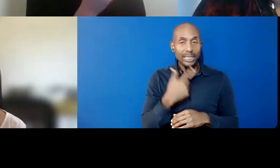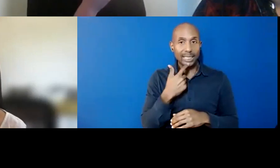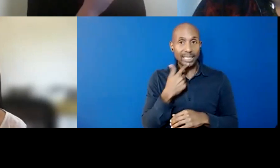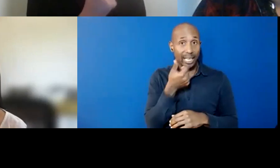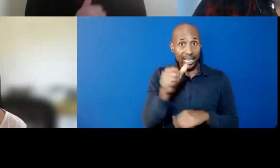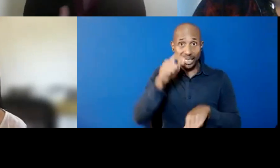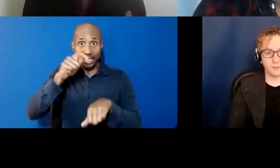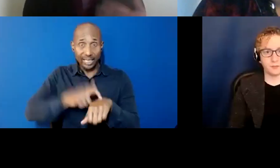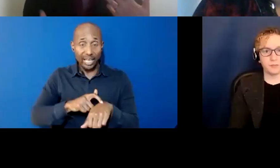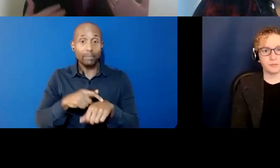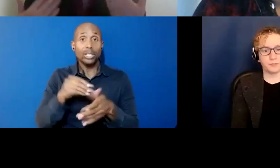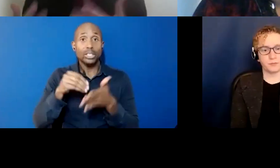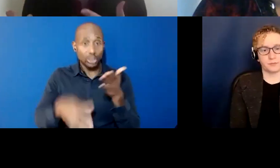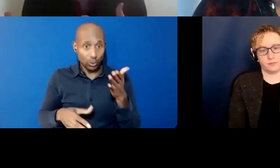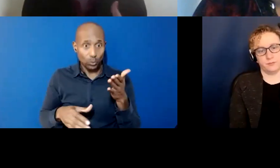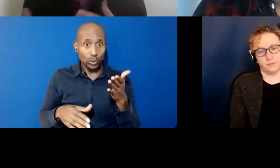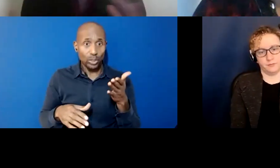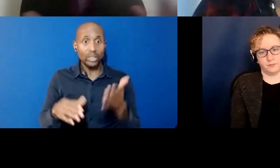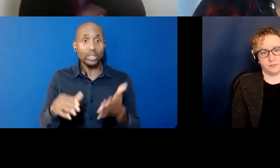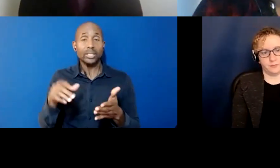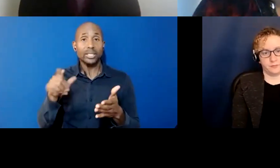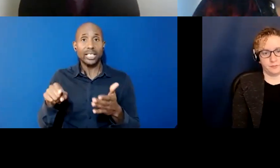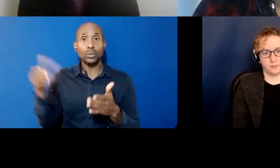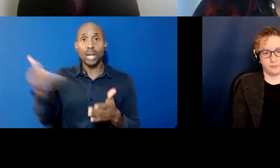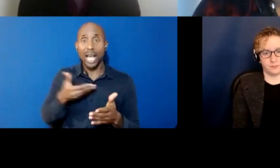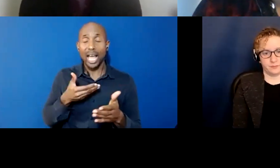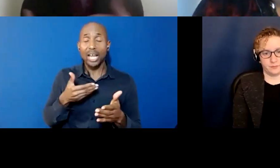a student is hiring an aid, that is usually their personal responsibility.